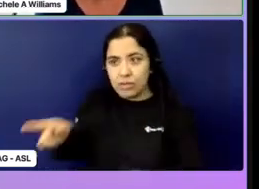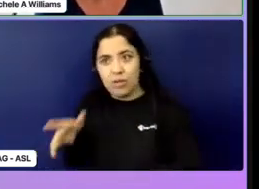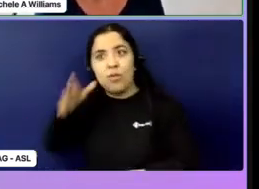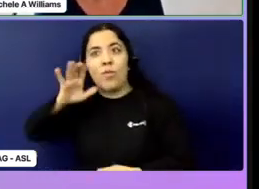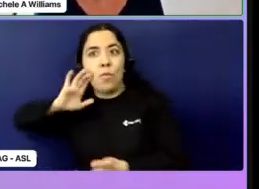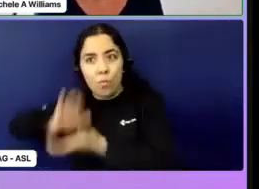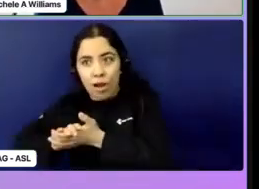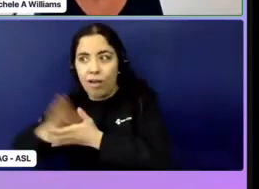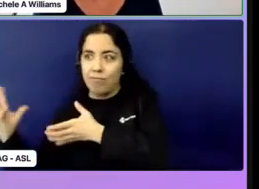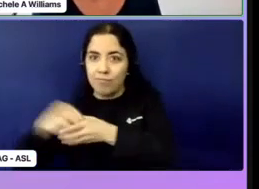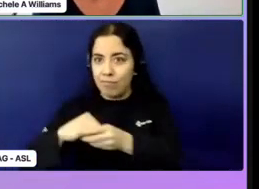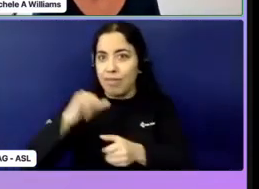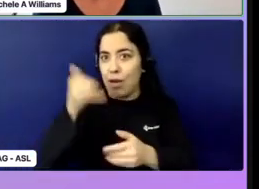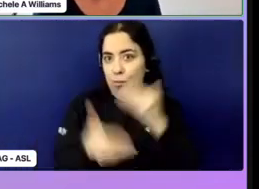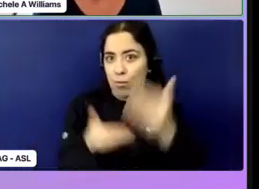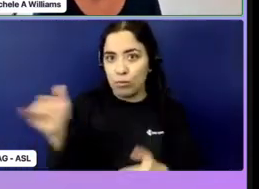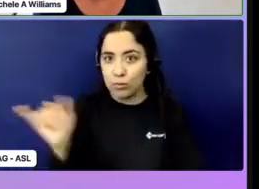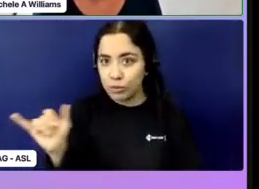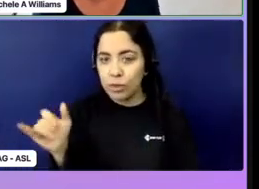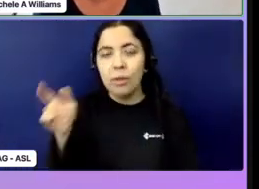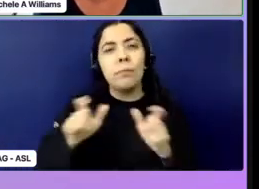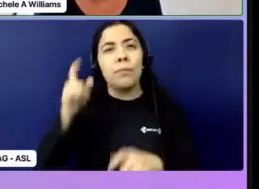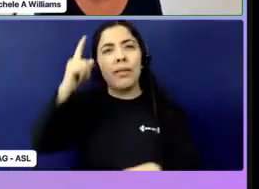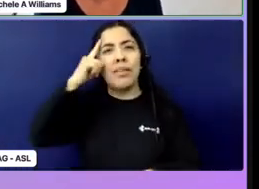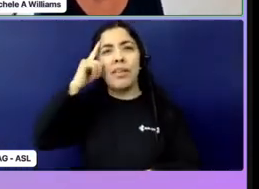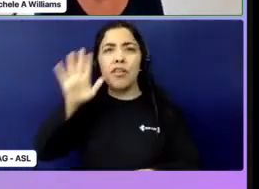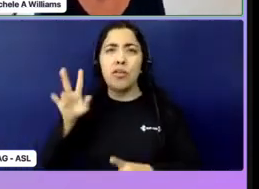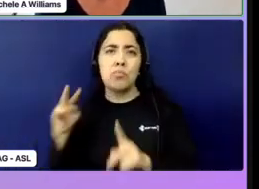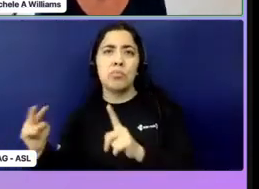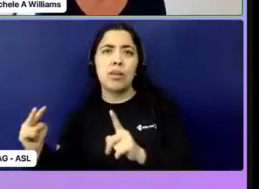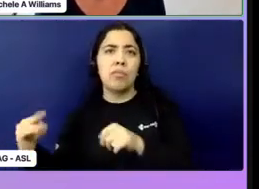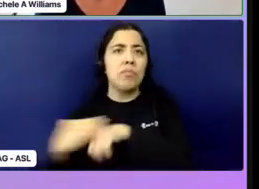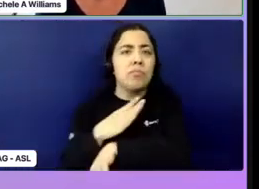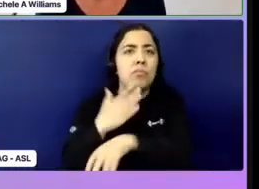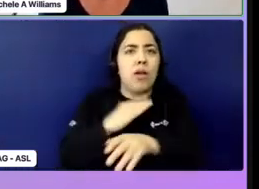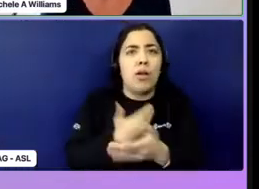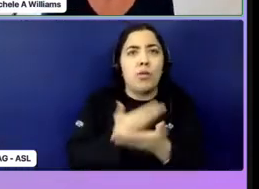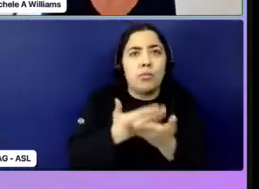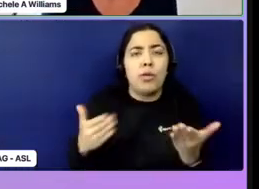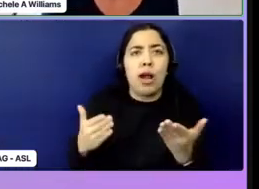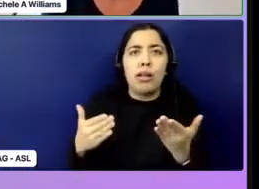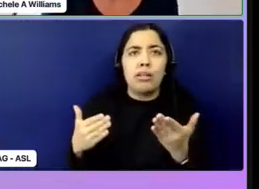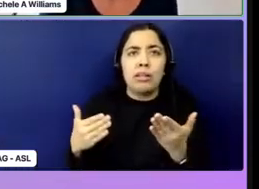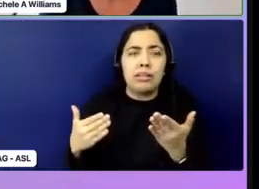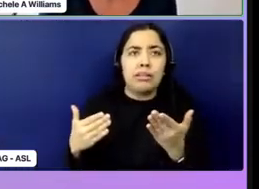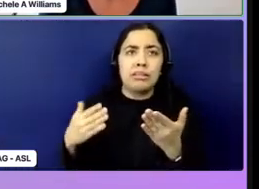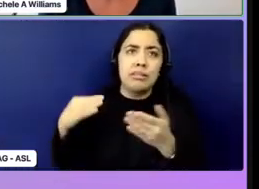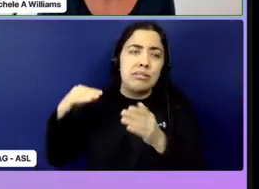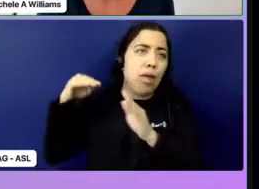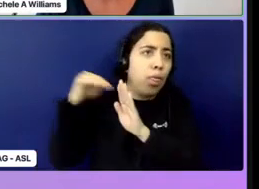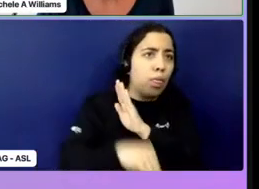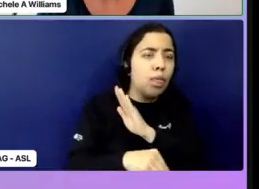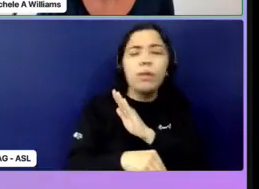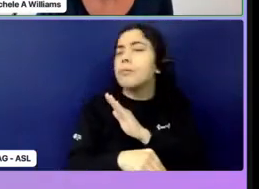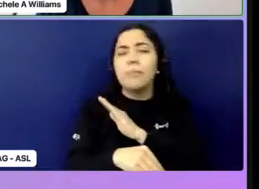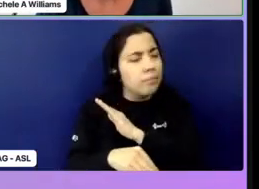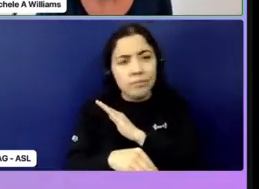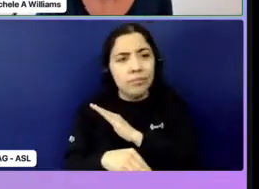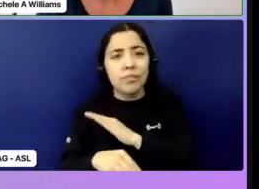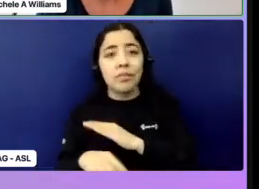So, that point even goes back to the idea that these diverse perspectives are going to somehow negatively impact